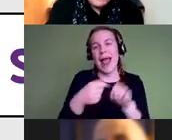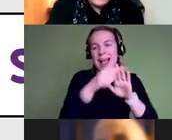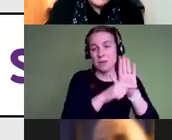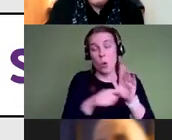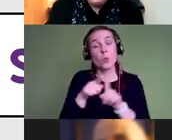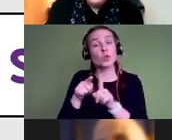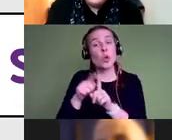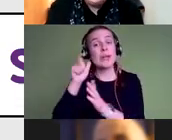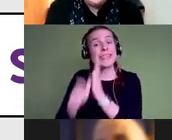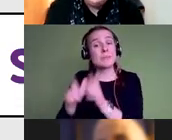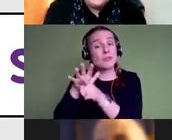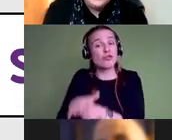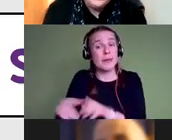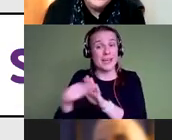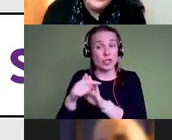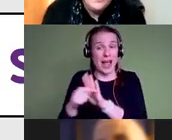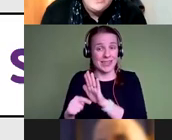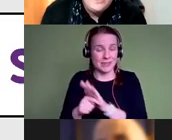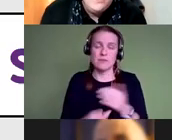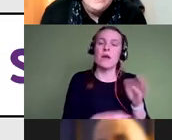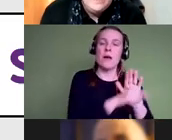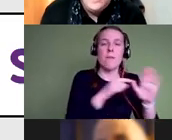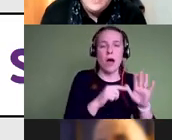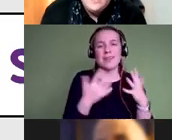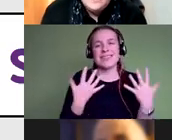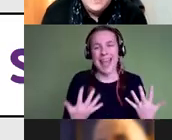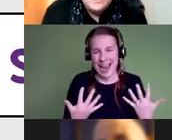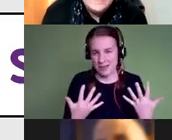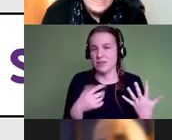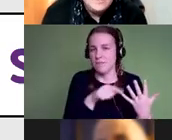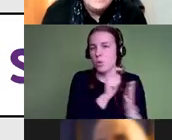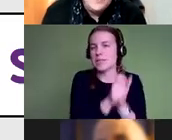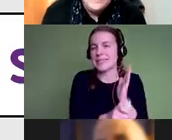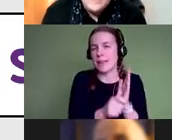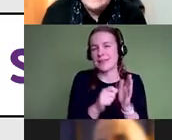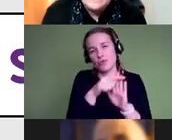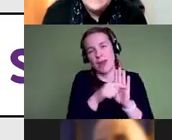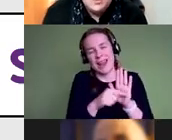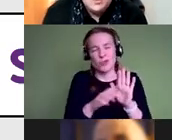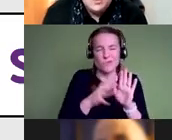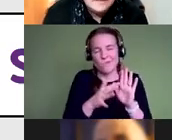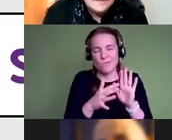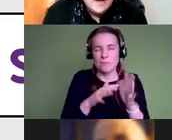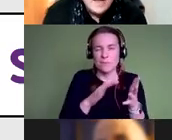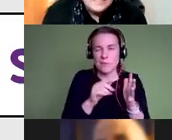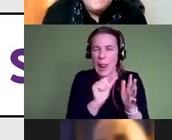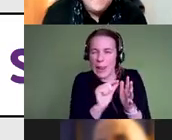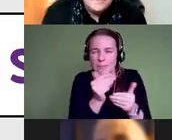it and it was brilliant fun, I wore the old Batman suit and it was astonishing to see how you can interact with